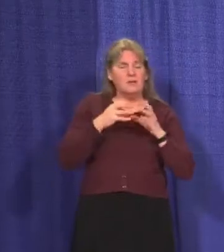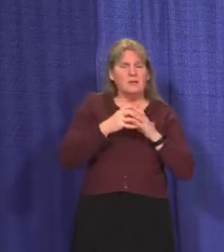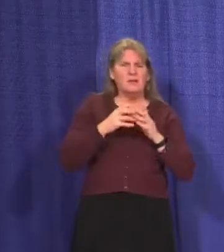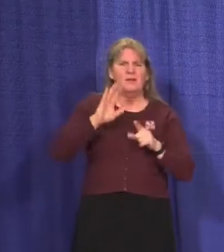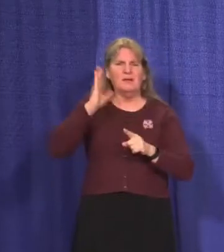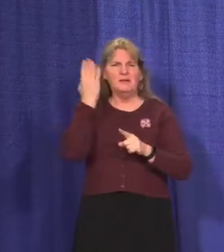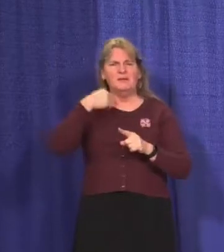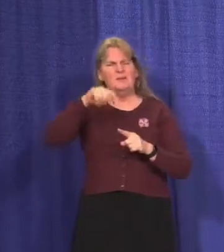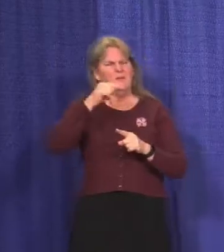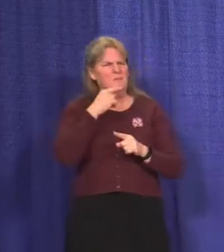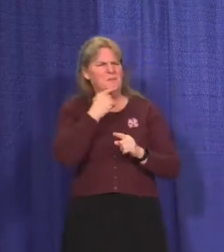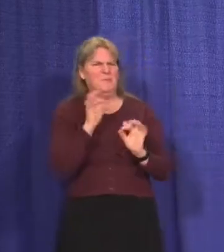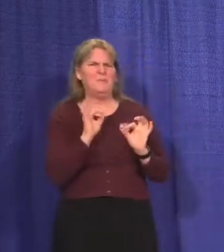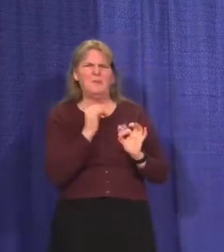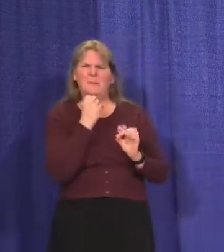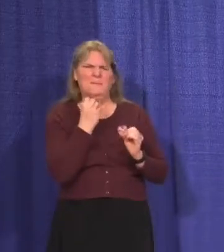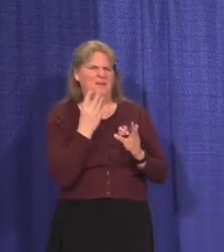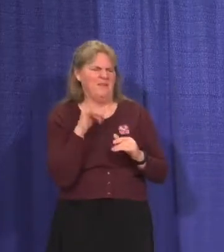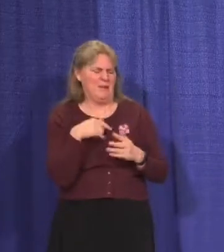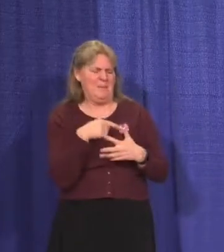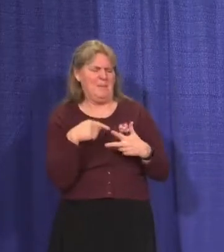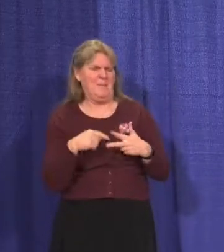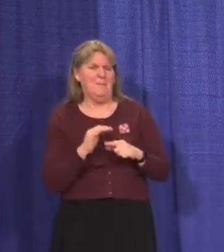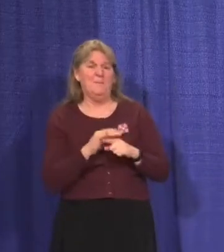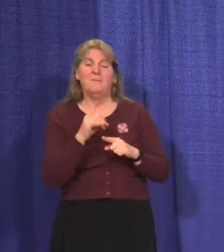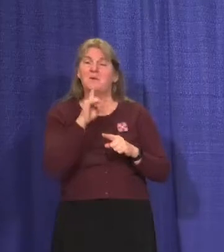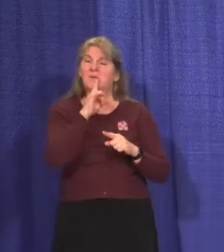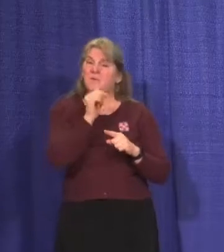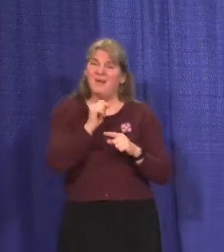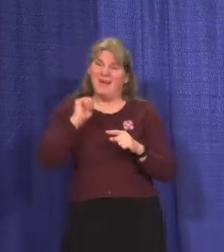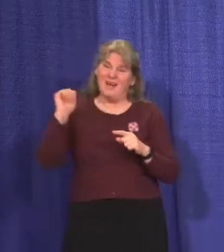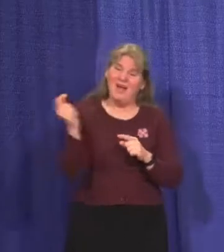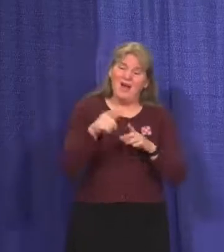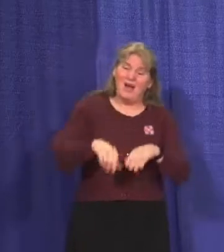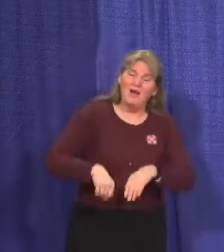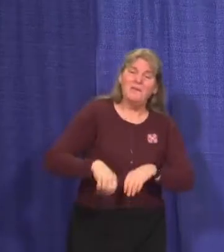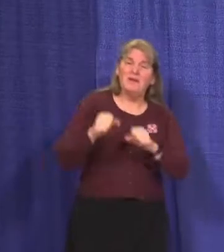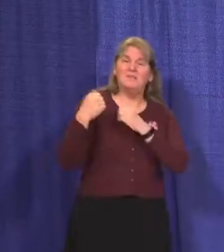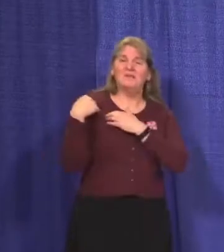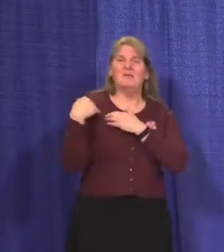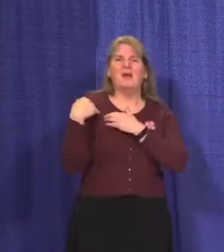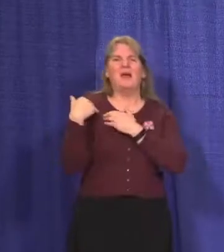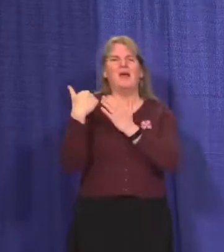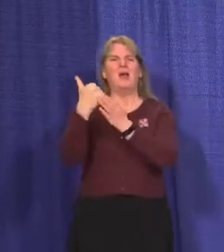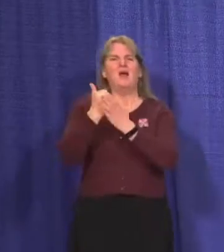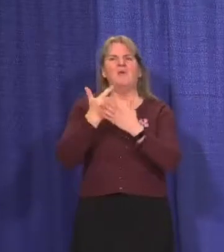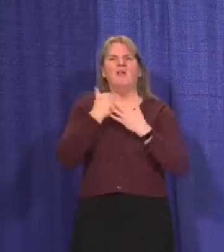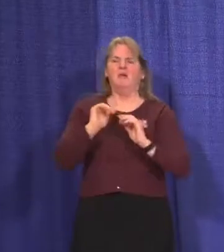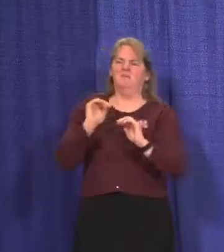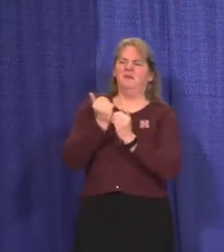They collectively make a huge impact. These small things are what is